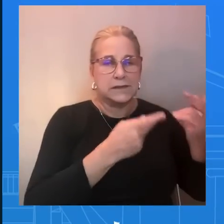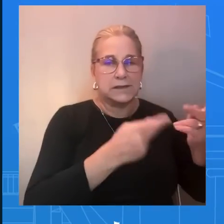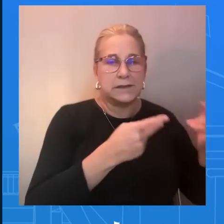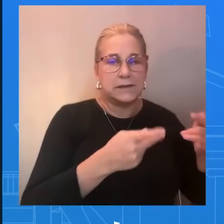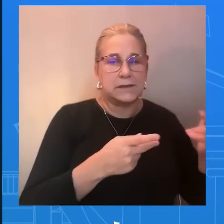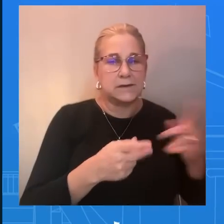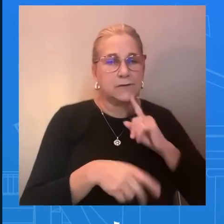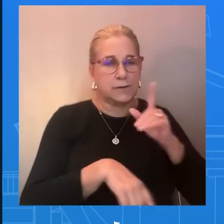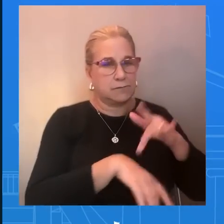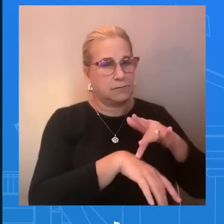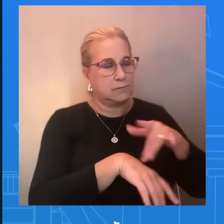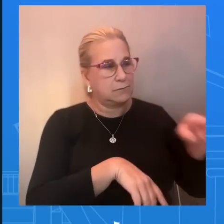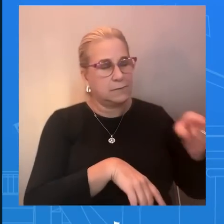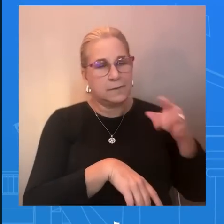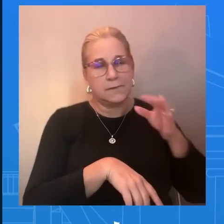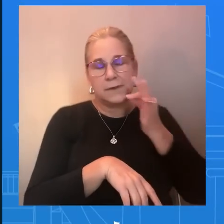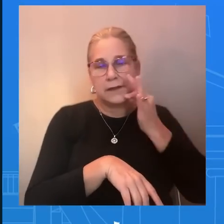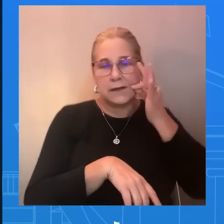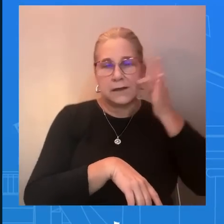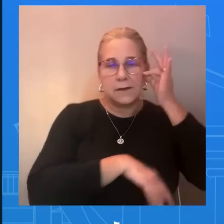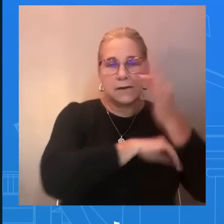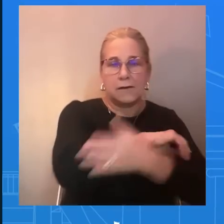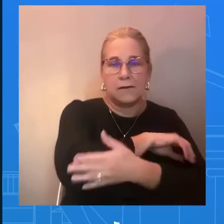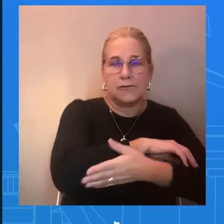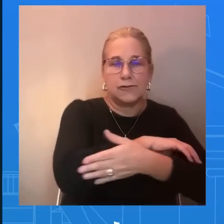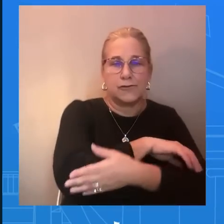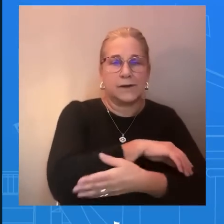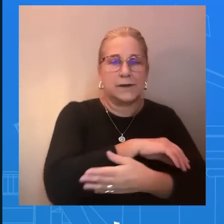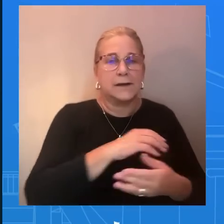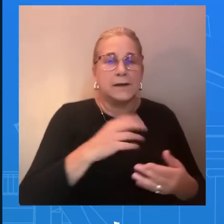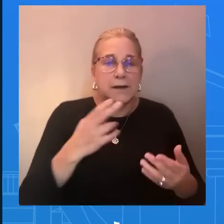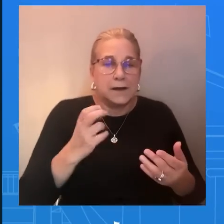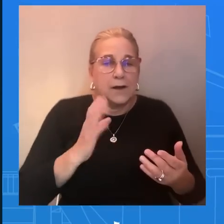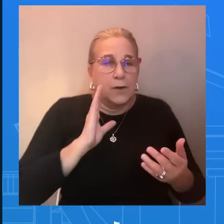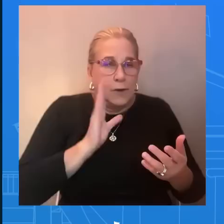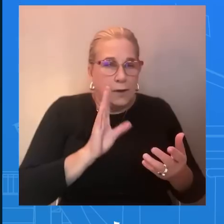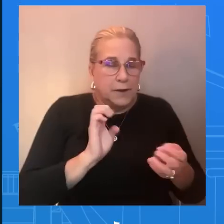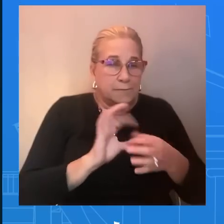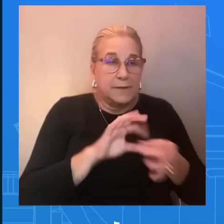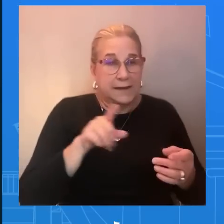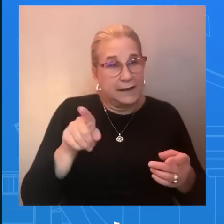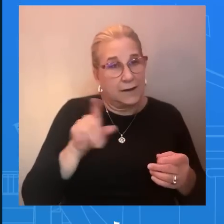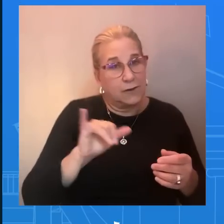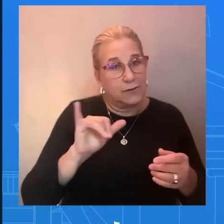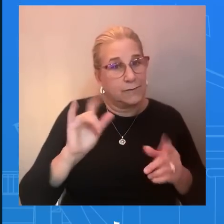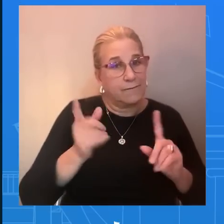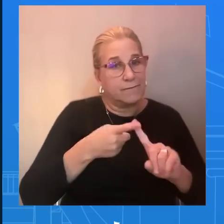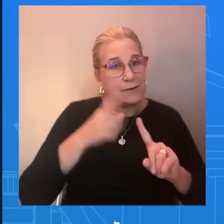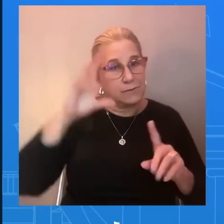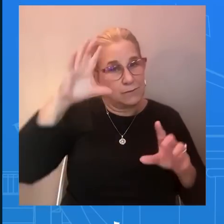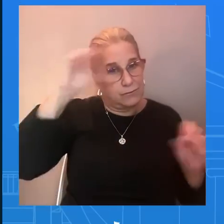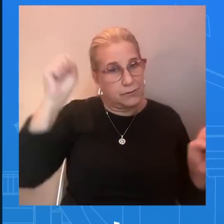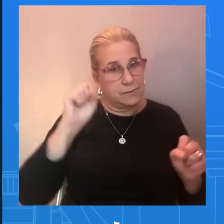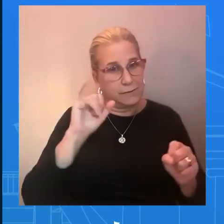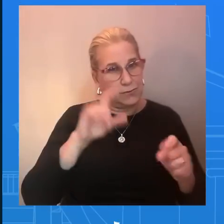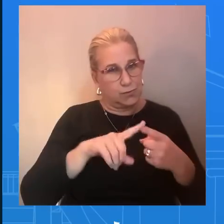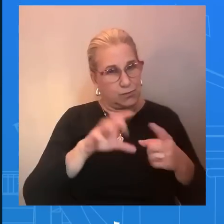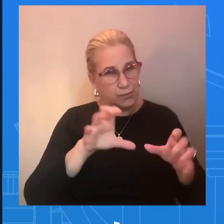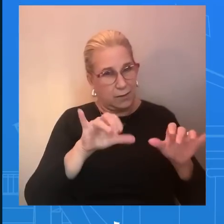As always, we will be sharing more information as we get closer, certainly, to Arizona and tomorrow as well. Okay. Darlene.